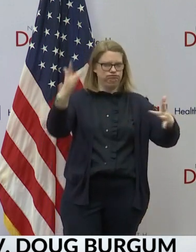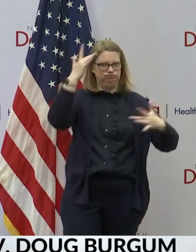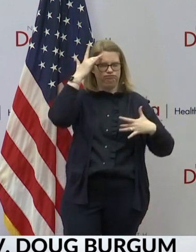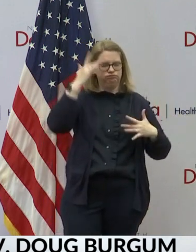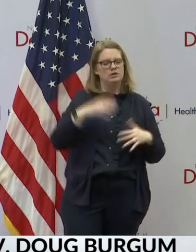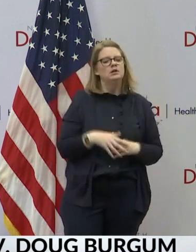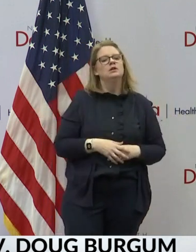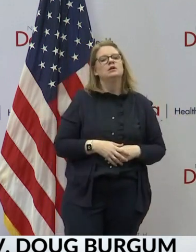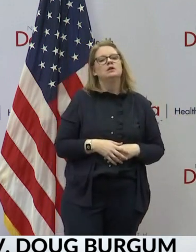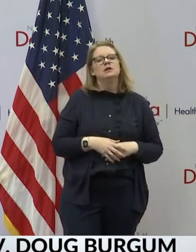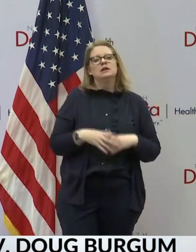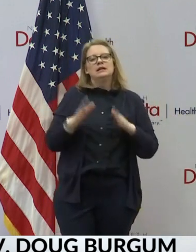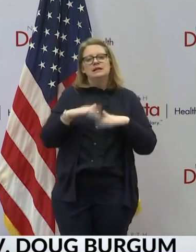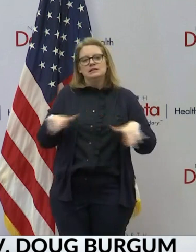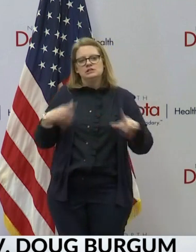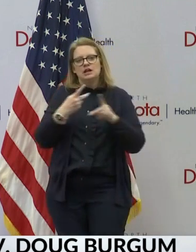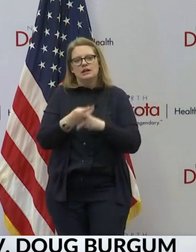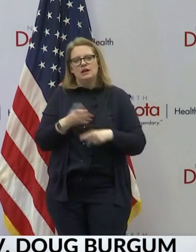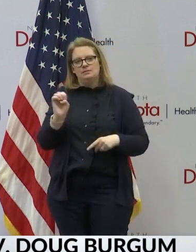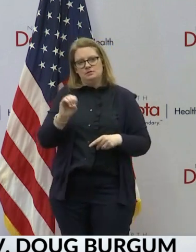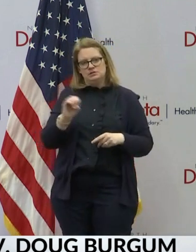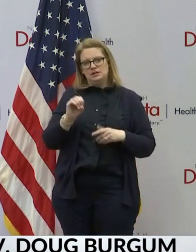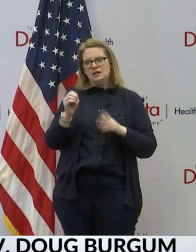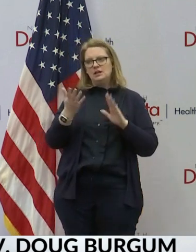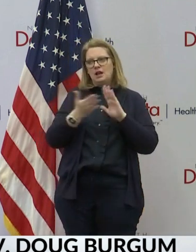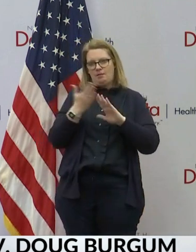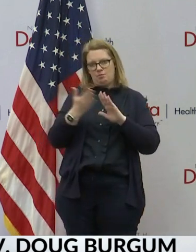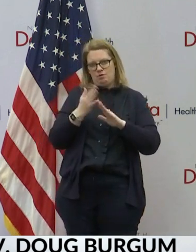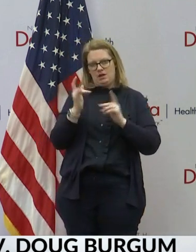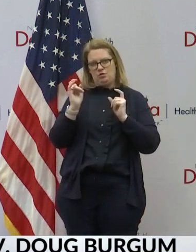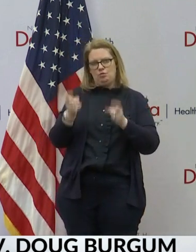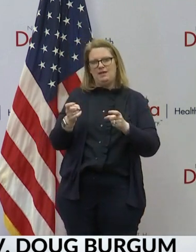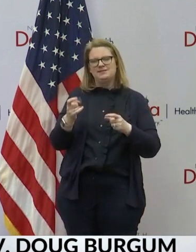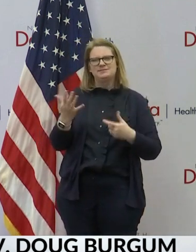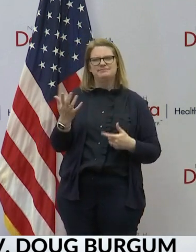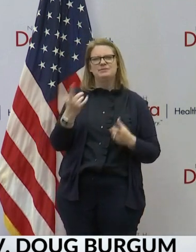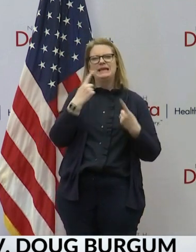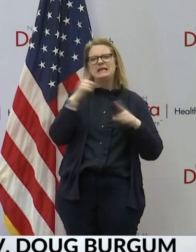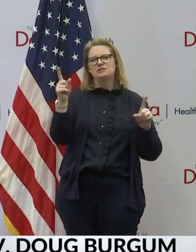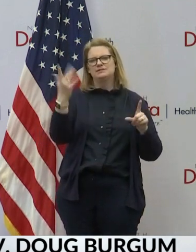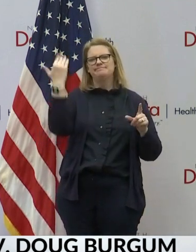FAMILIES WHO KEPT ON WORKING DURING THIS ENTIRE PANDEMIC.